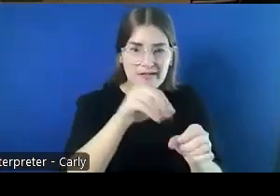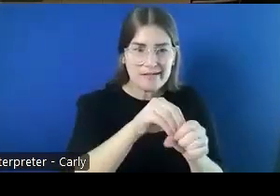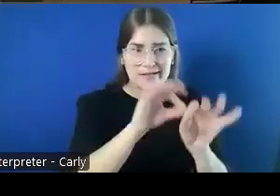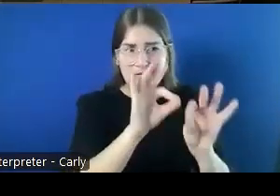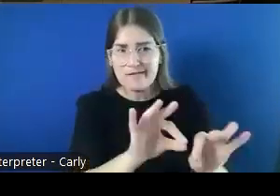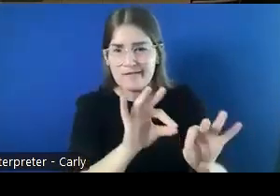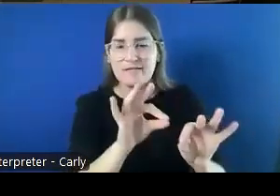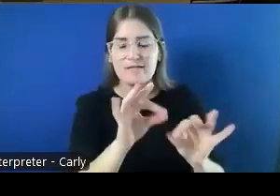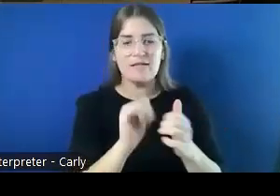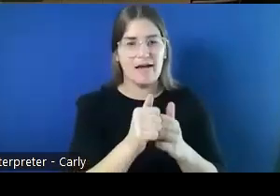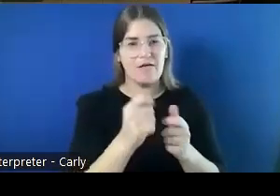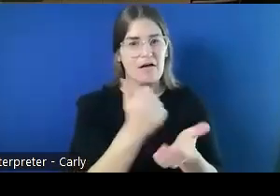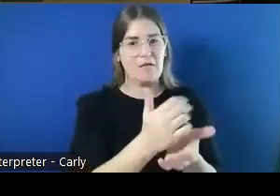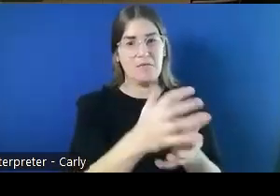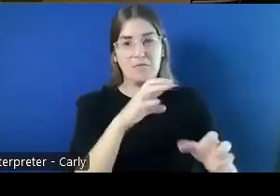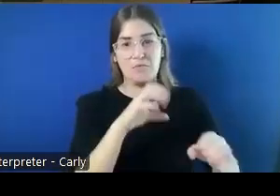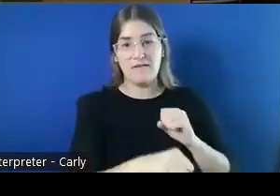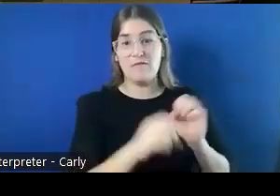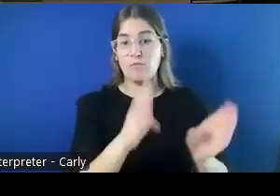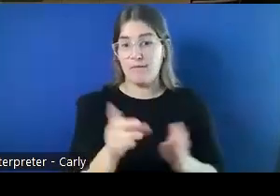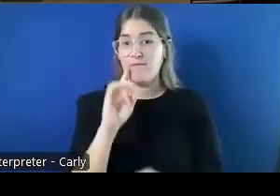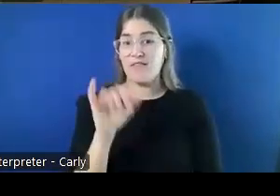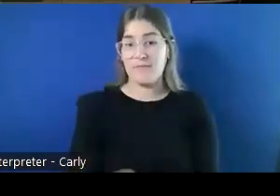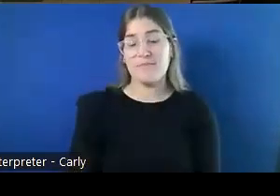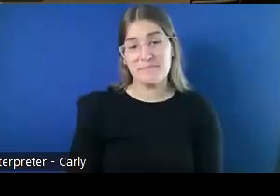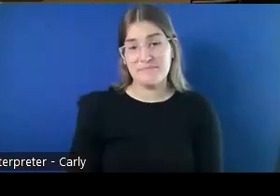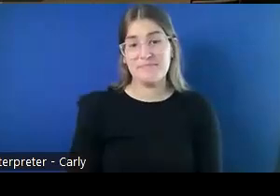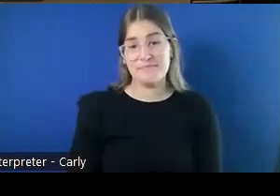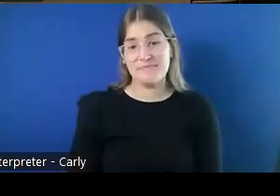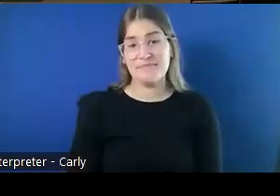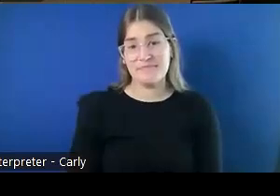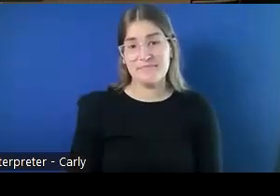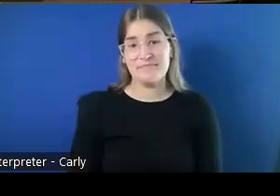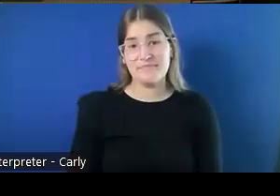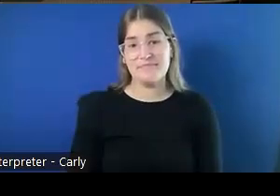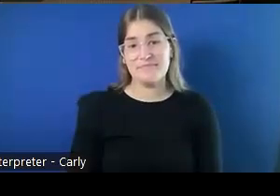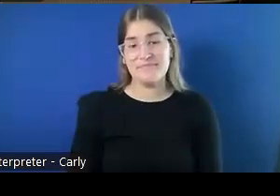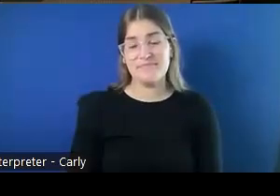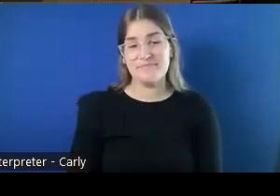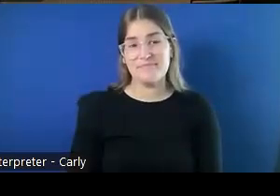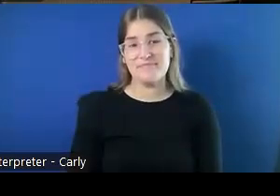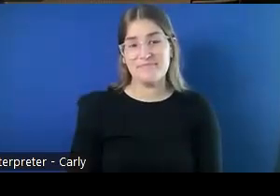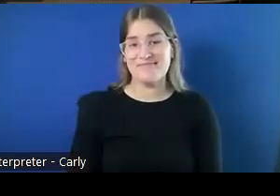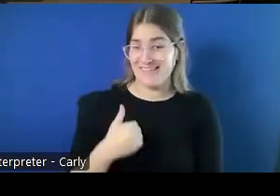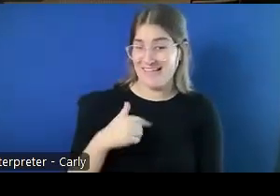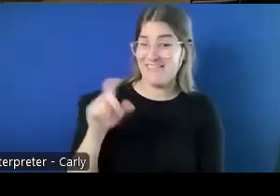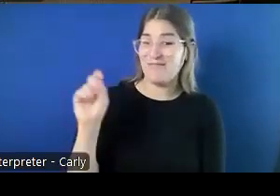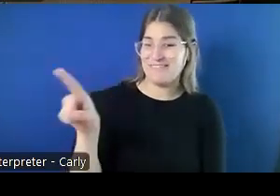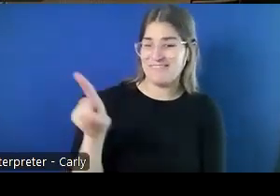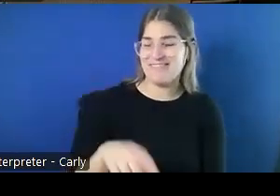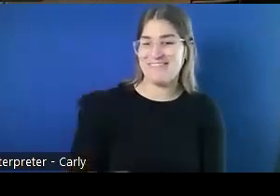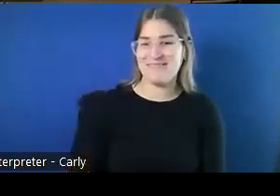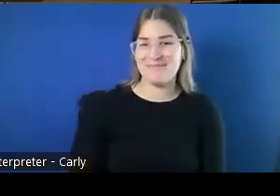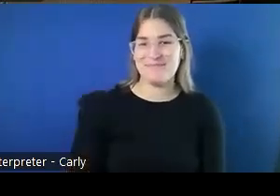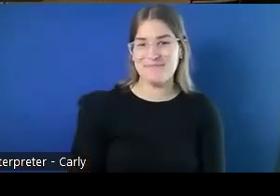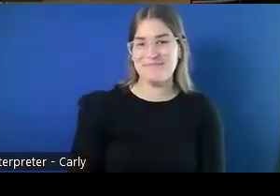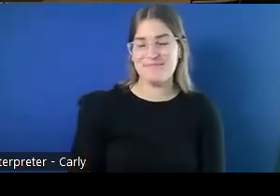grieve and and to prep for grieving so all right well I had a question and maybe you can email me